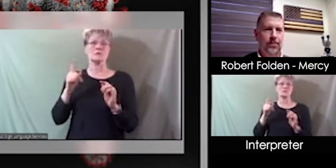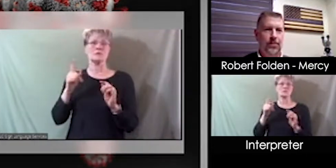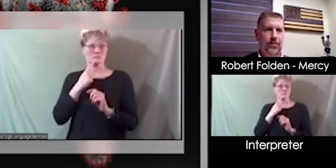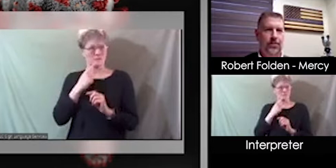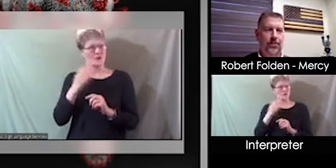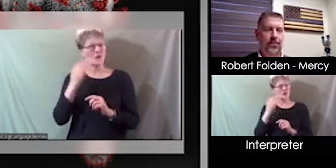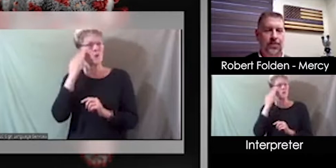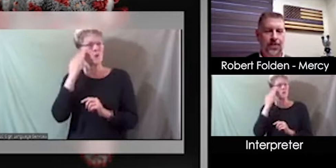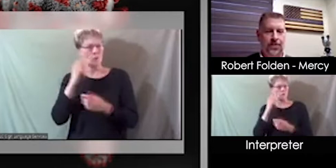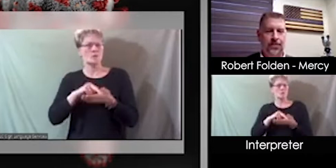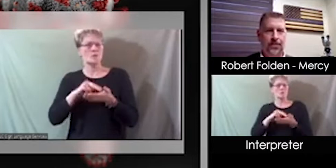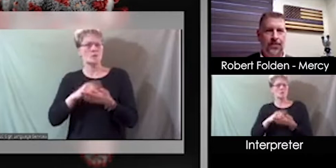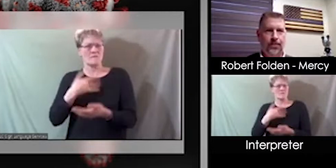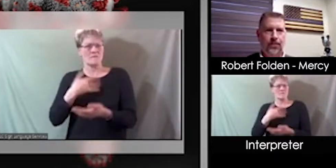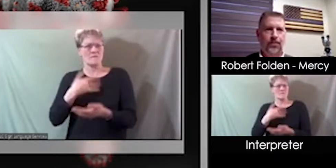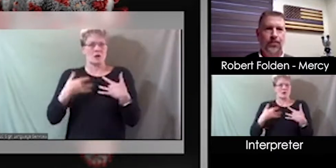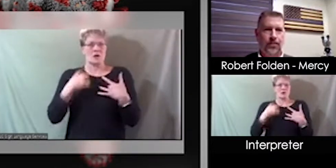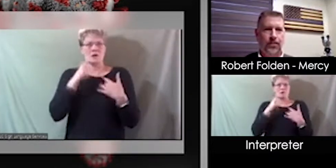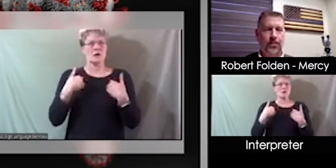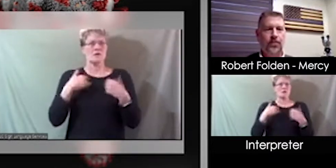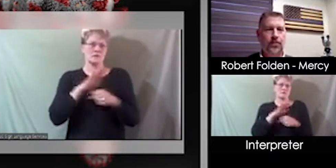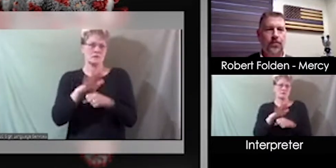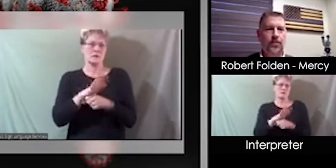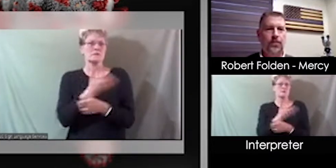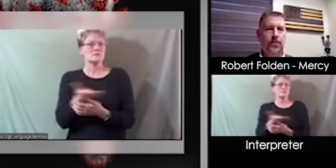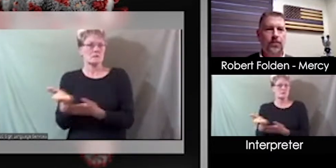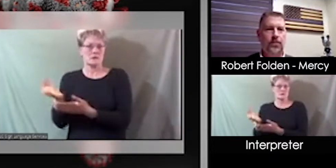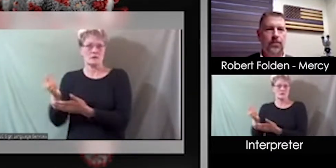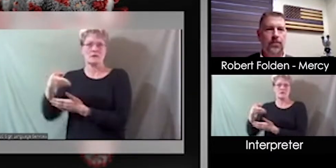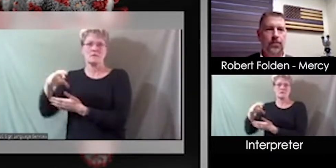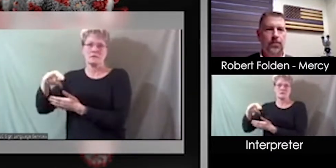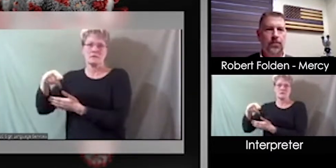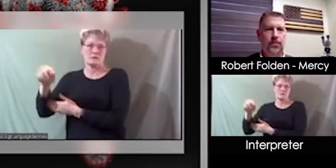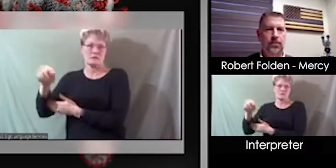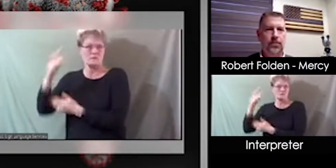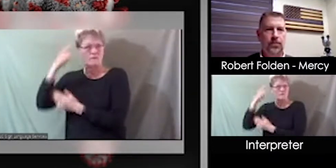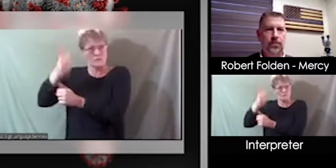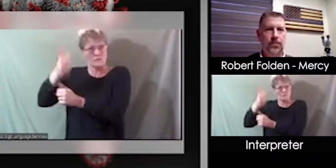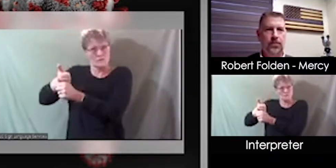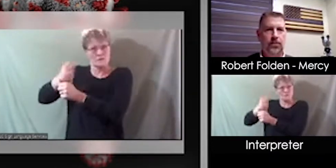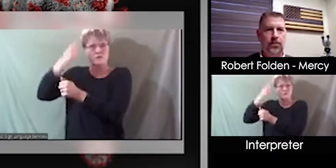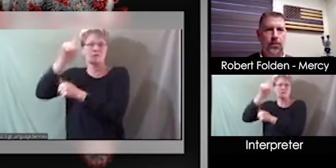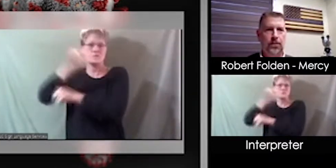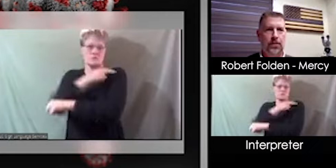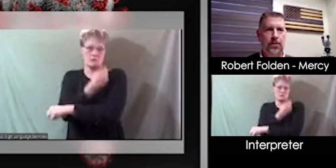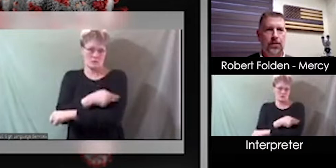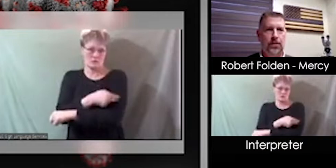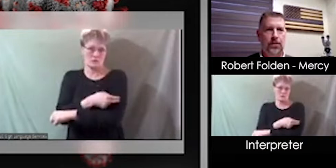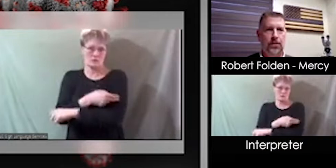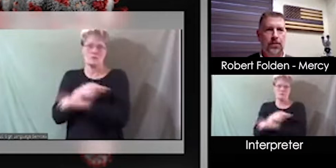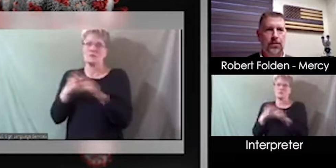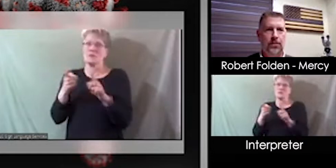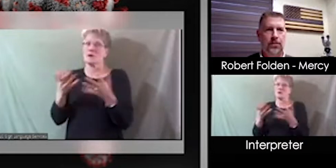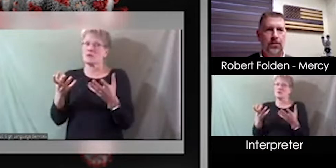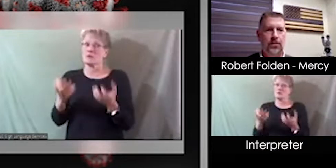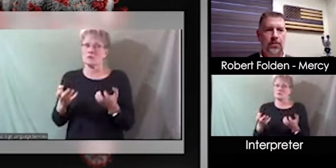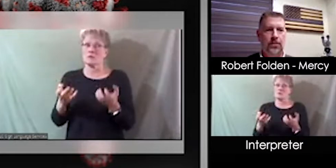sufficient supply of PPE support themselves in the facility and i do want to just make sure that everybody knows we do